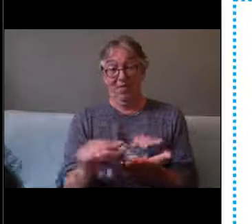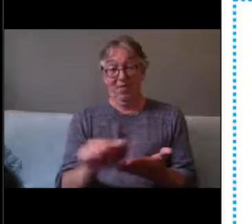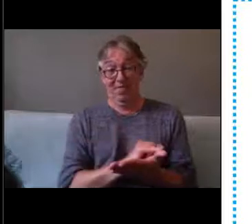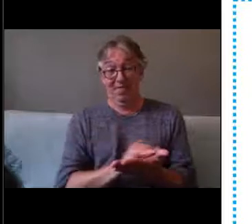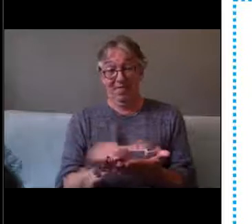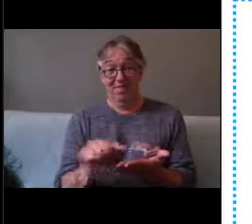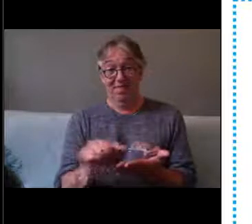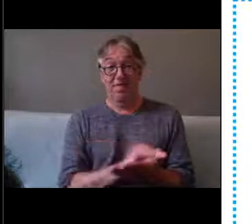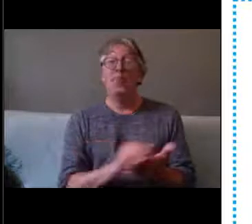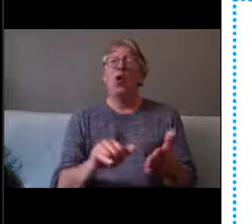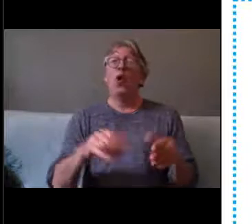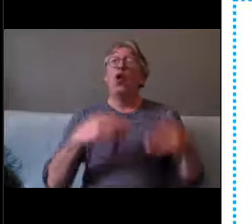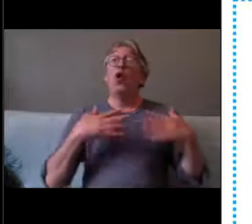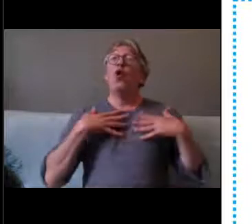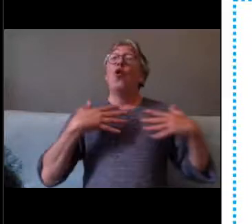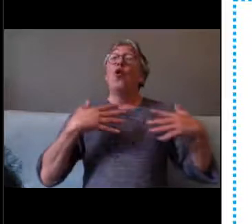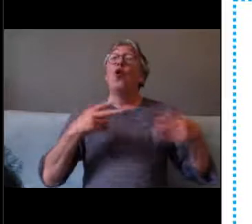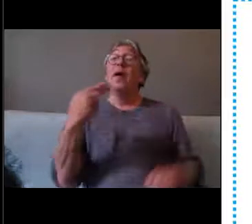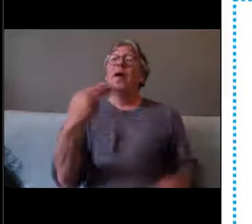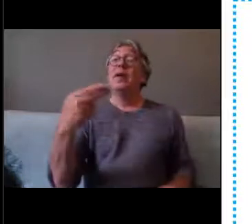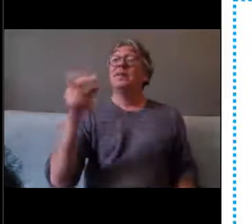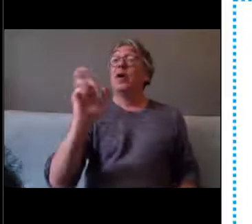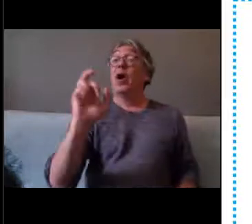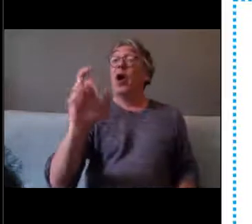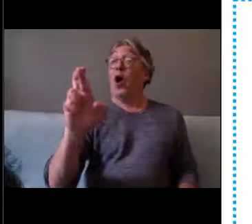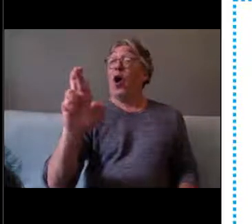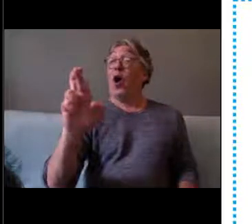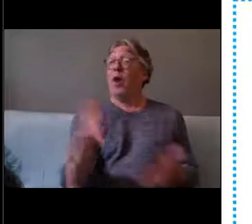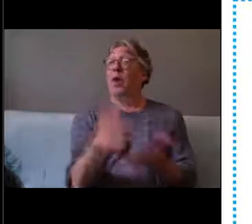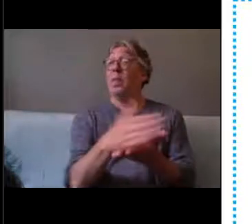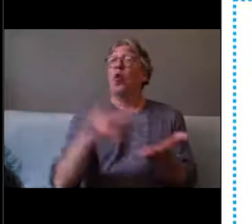of Human Resources at the United Nations Secretariat.